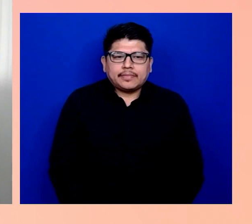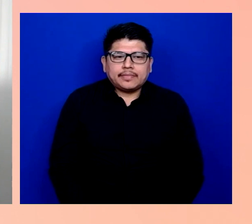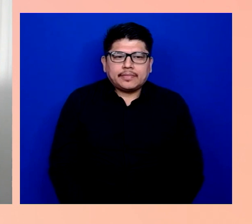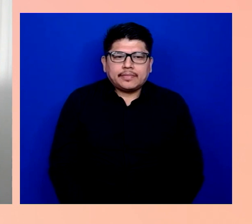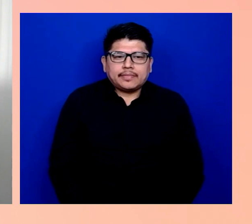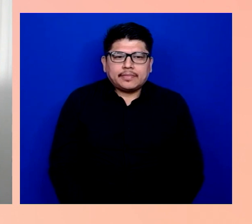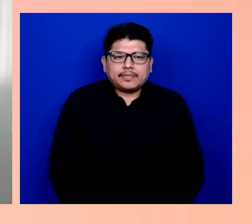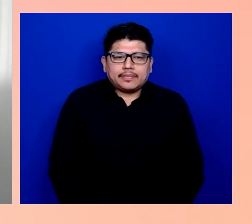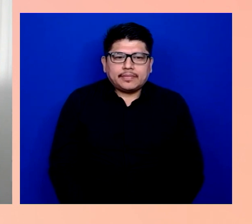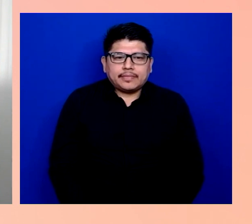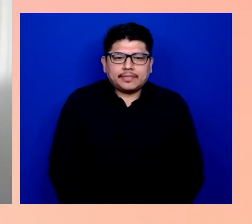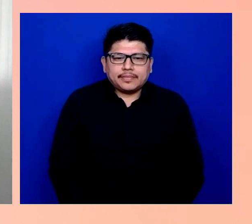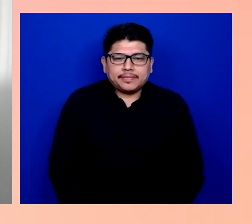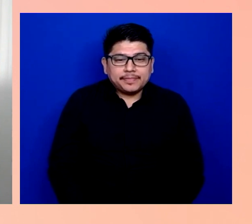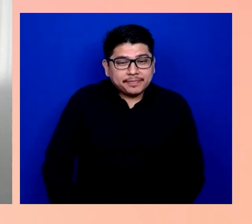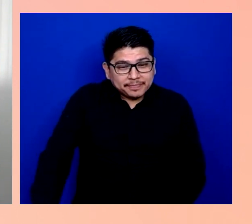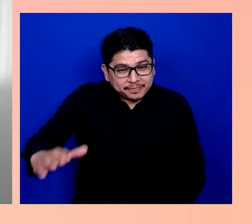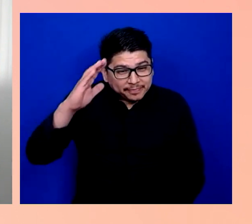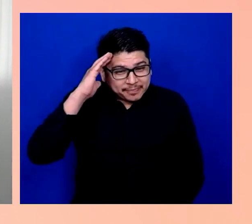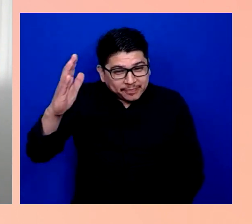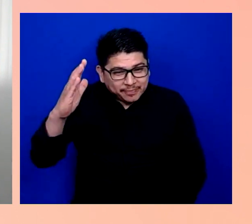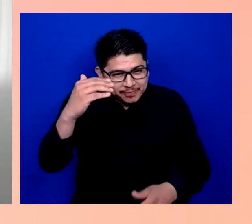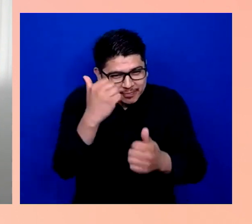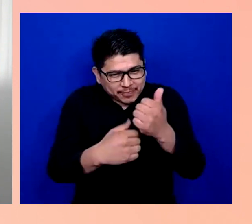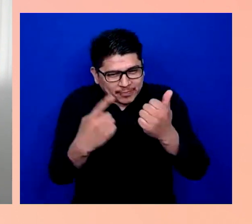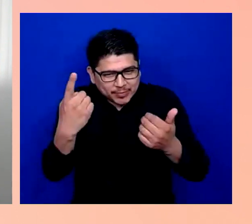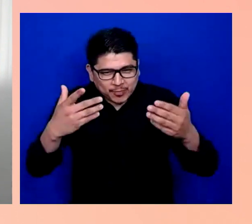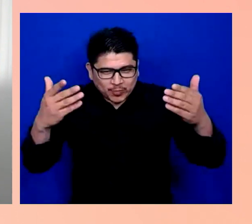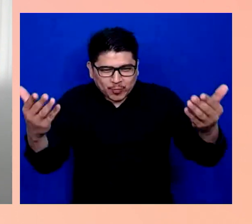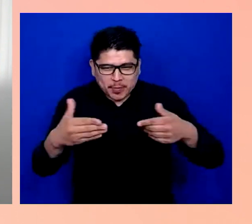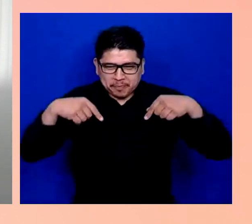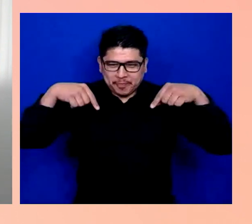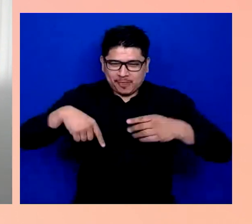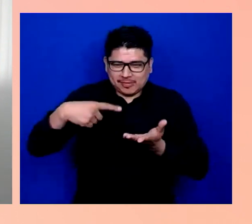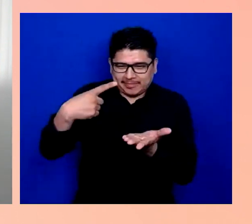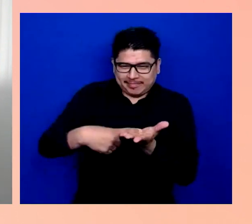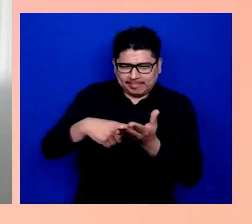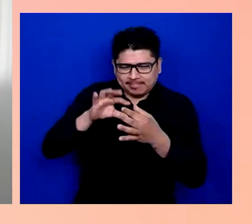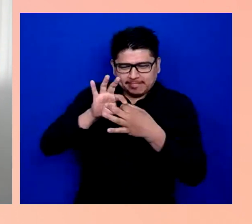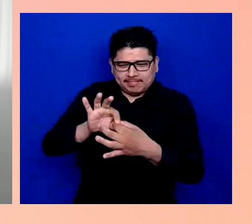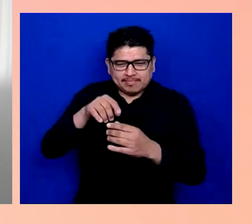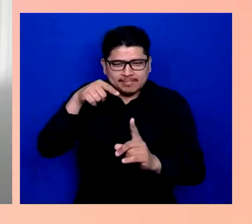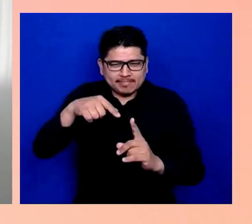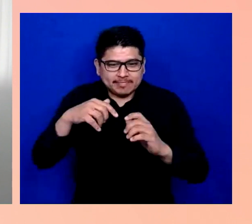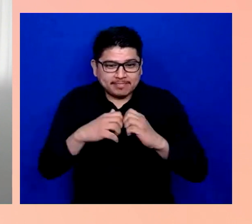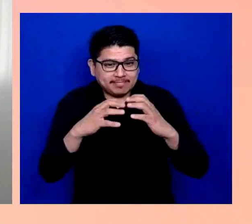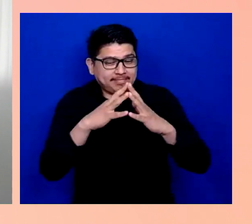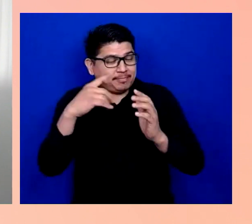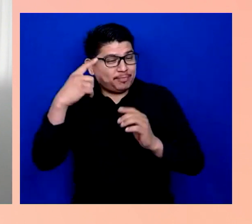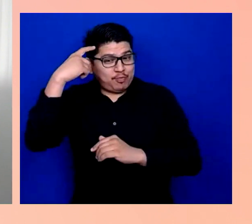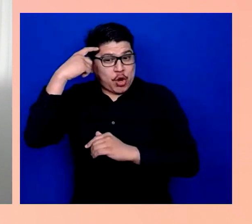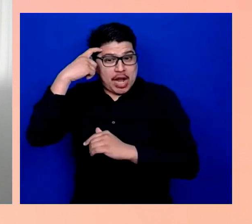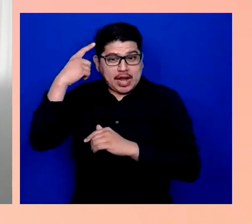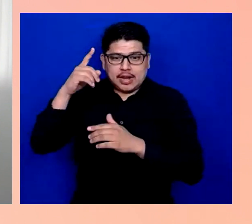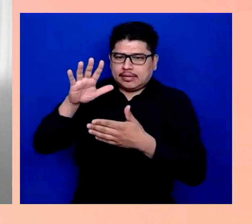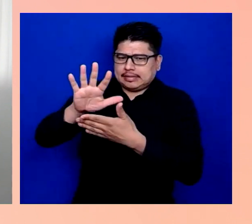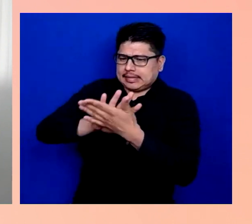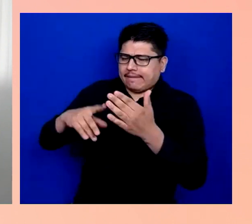Hi, everyone. Welcome to a discussion on Building for the Brain, Designing for Cognitive Inclusion. I'm your host today, Christina Mallon,